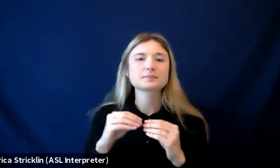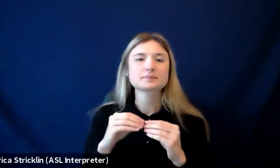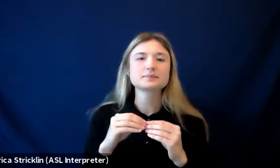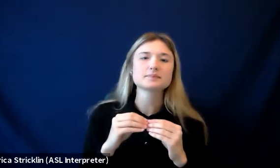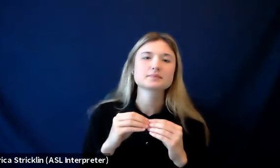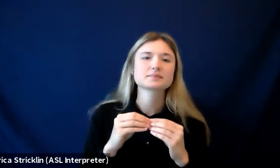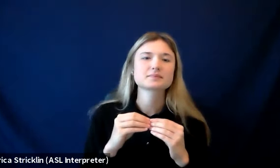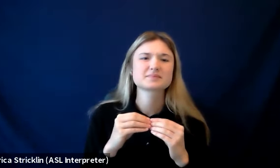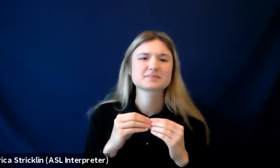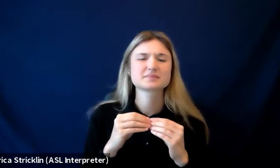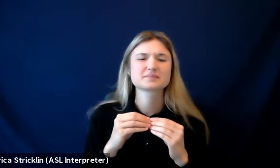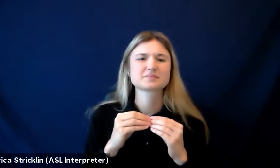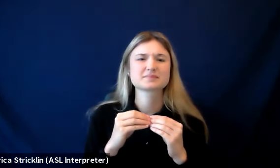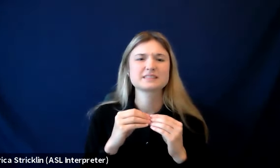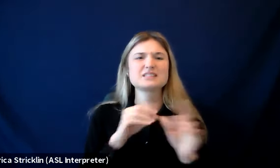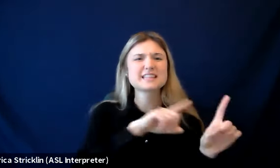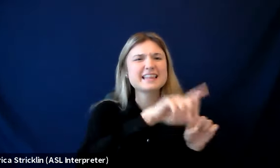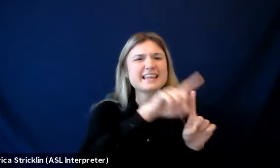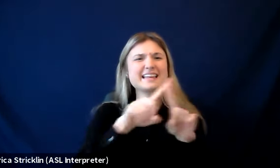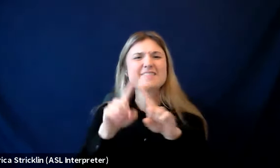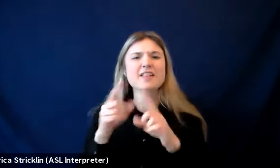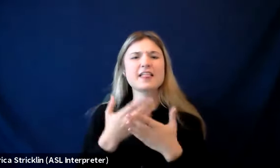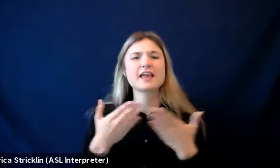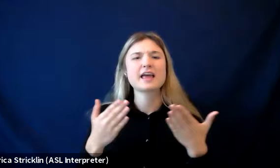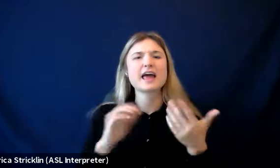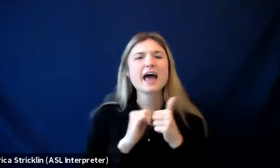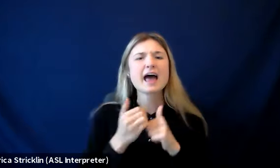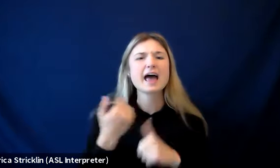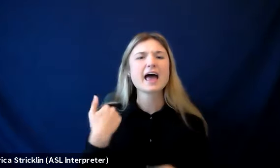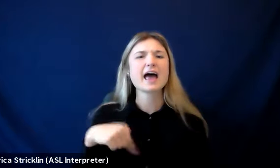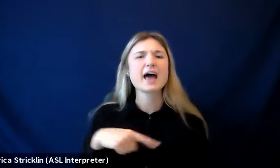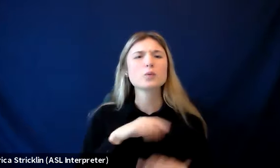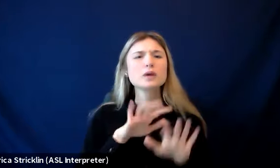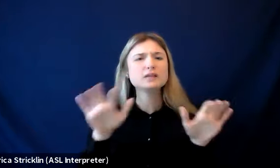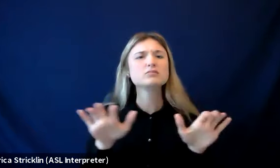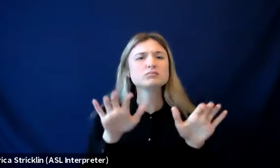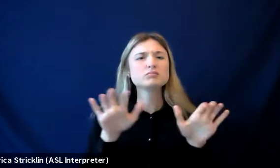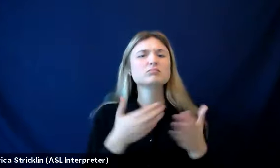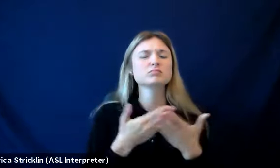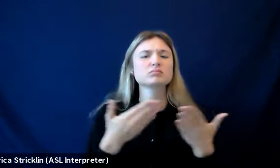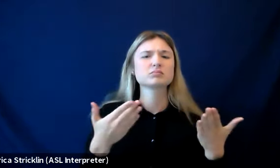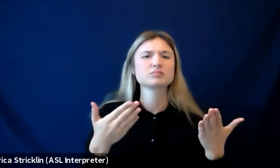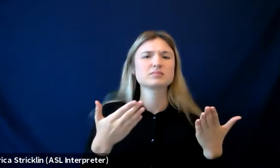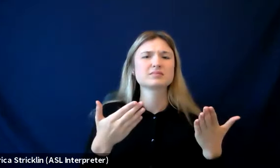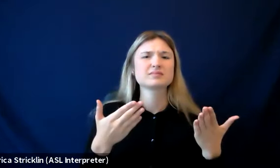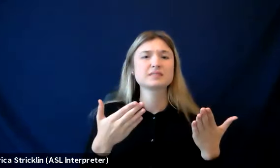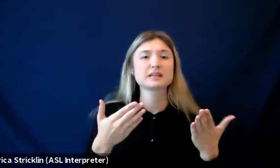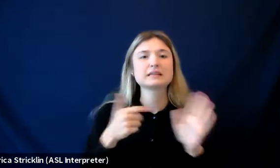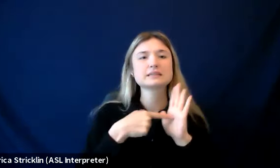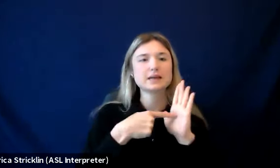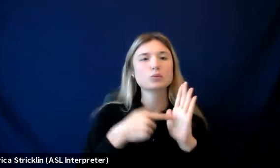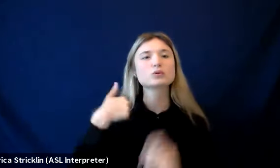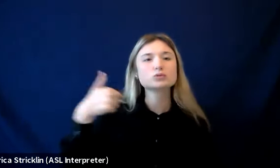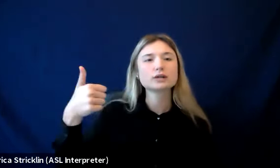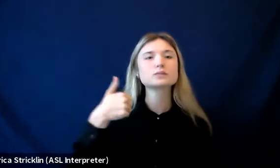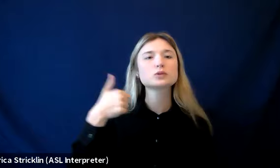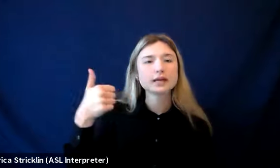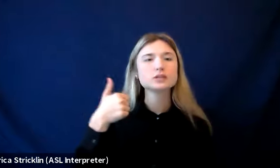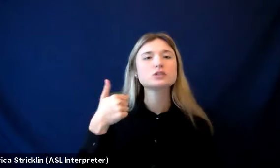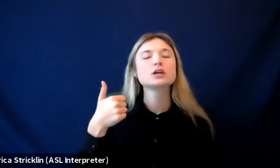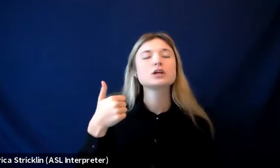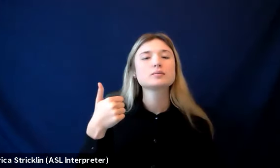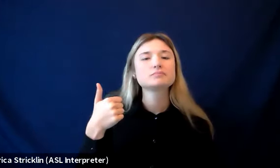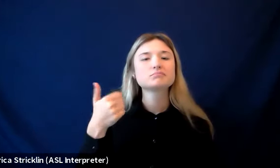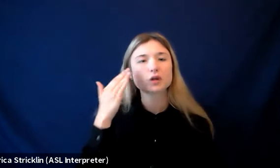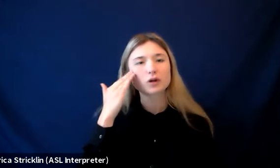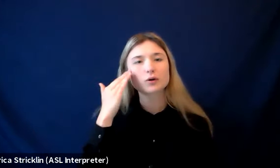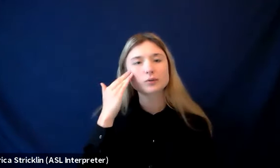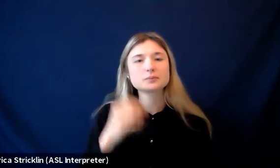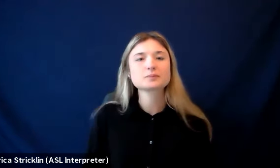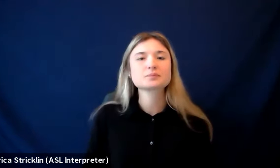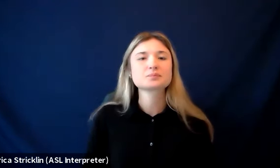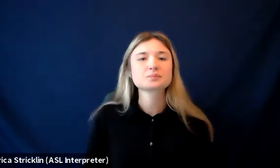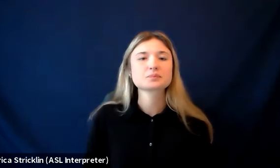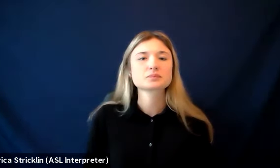the different things, of how we do things. Yeah. As far as like transportation, you know,